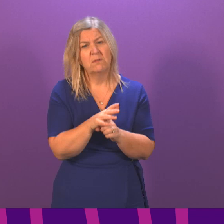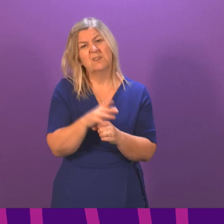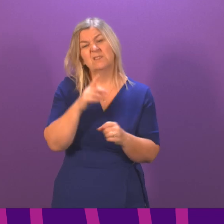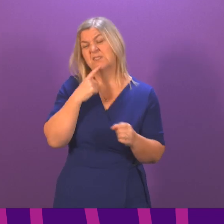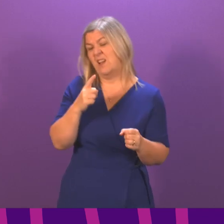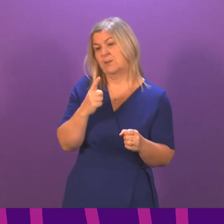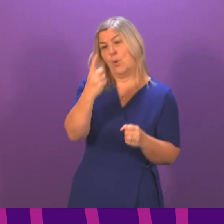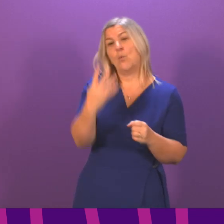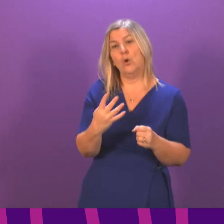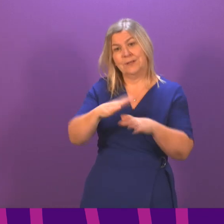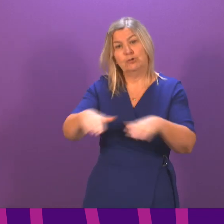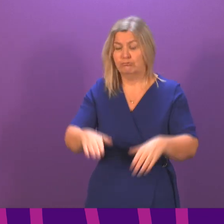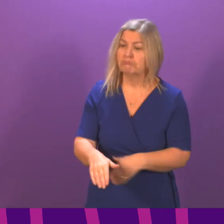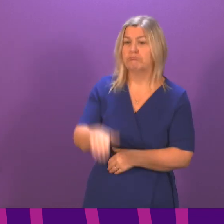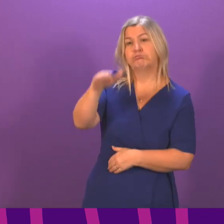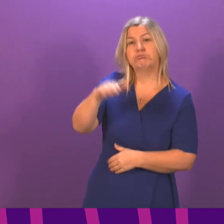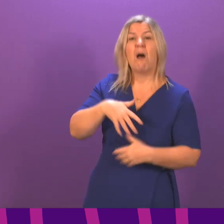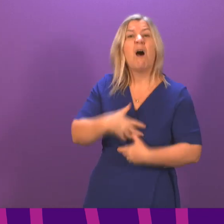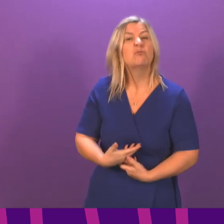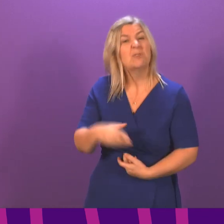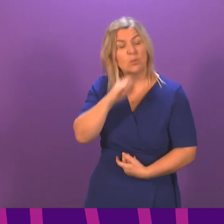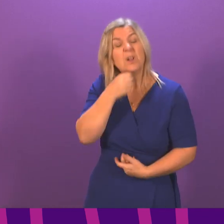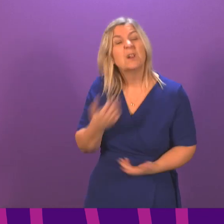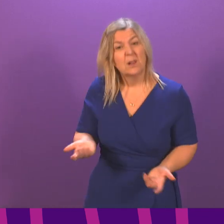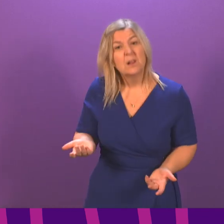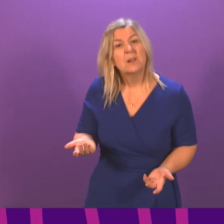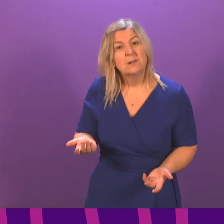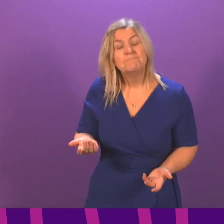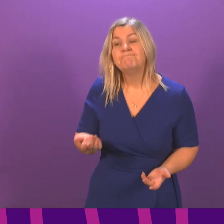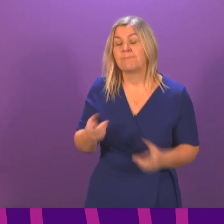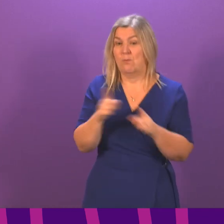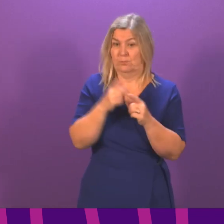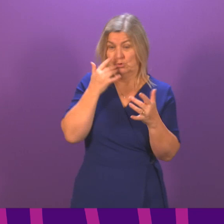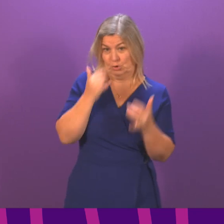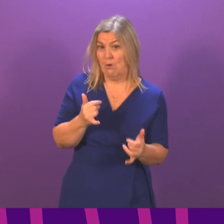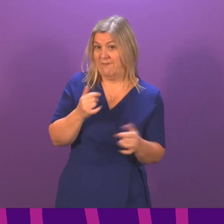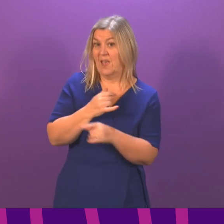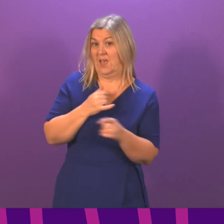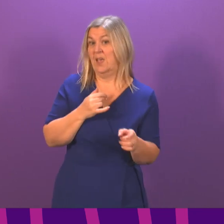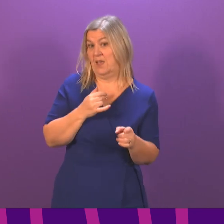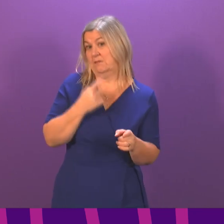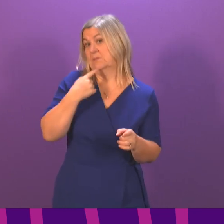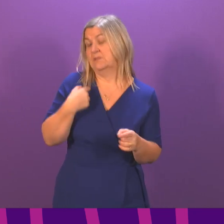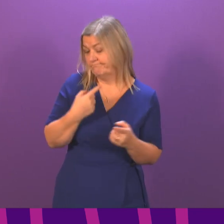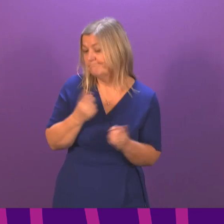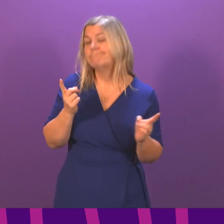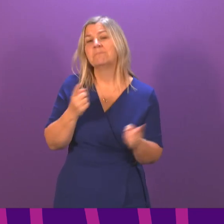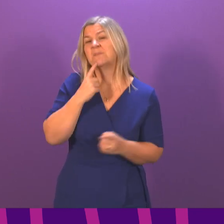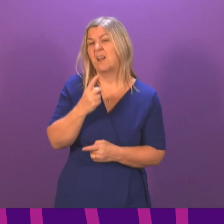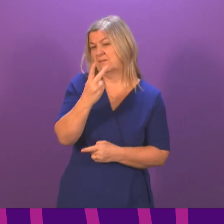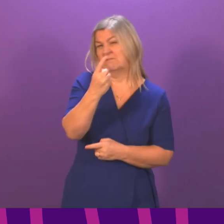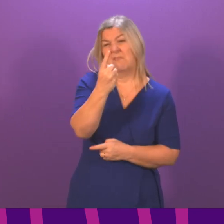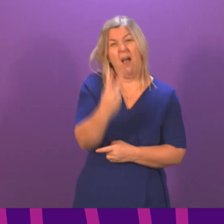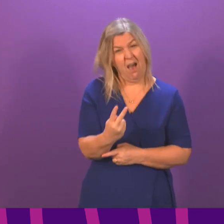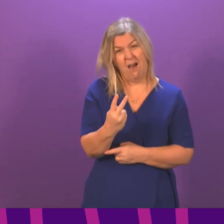In addition, a recent survey found that nearly half of people run out of money before they